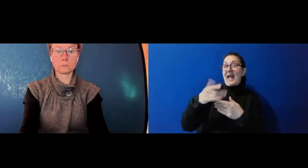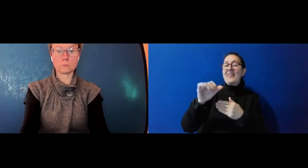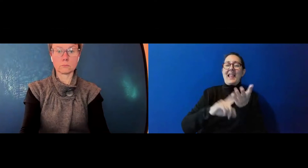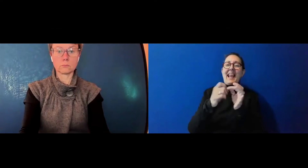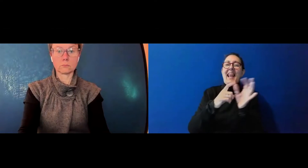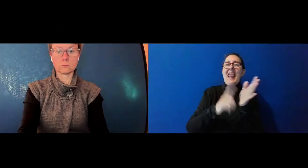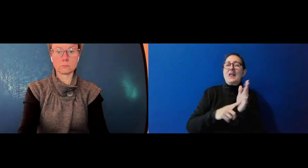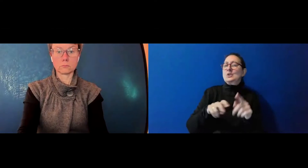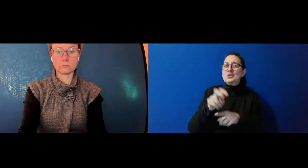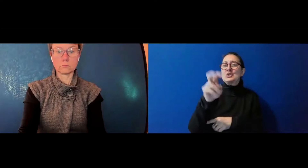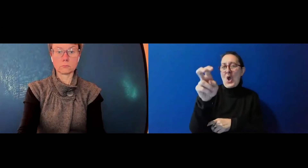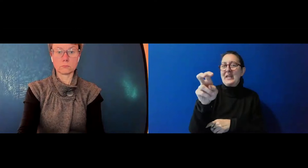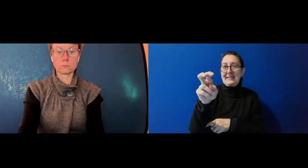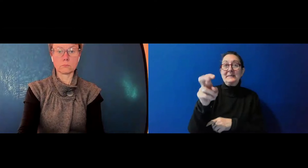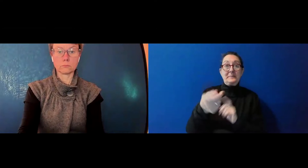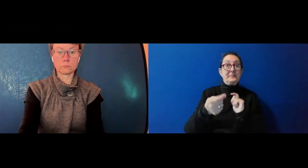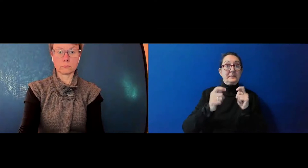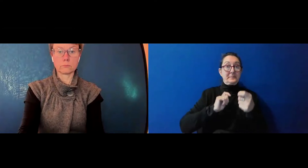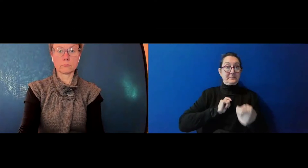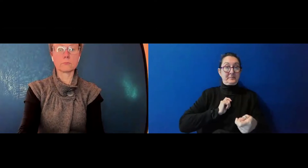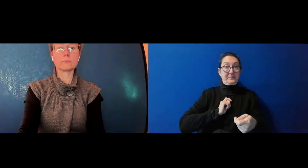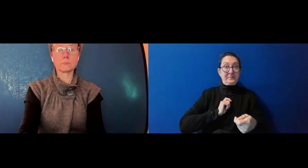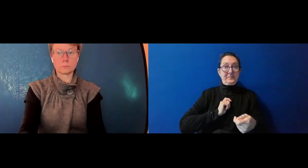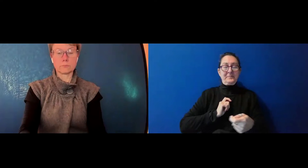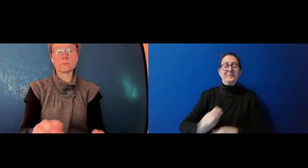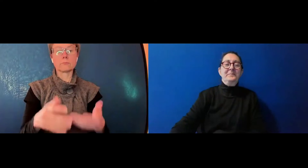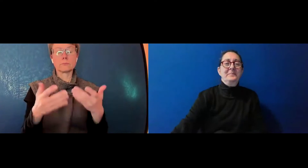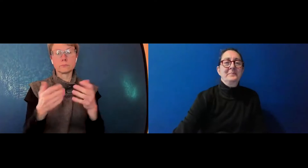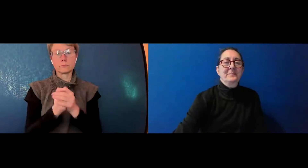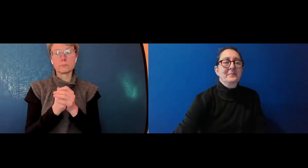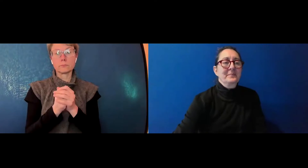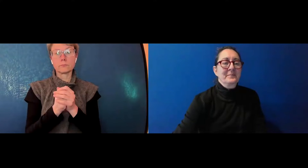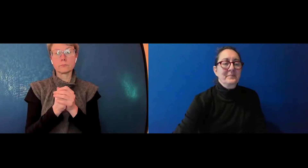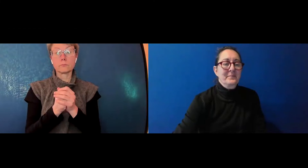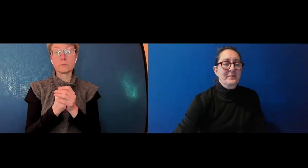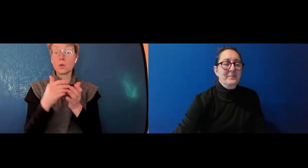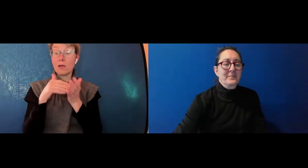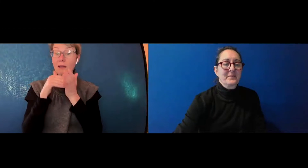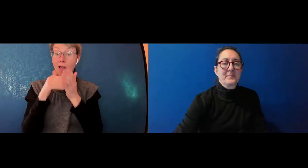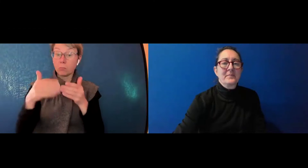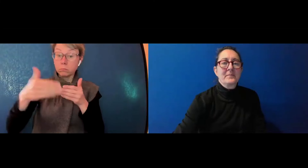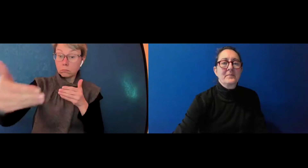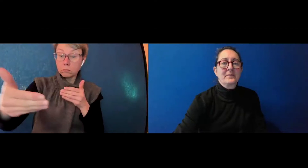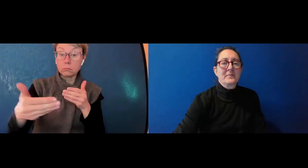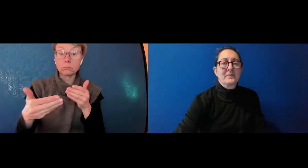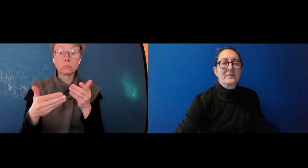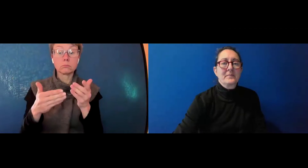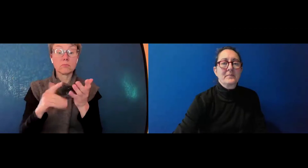that be through uh information a referral to an external Service uh or a legal aid appointment